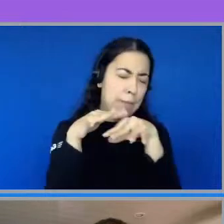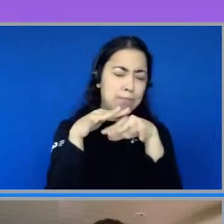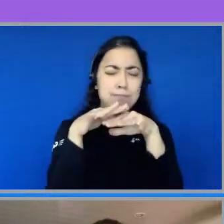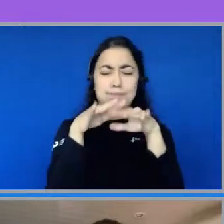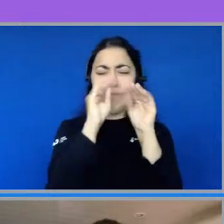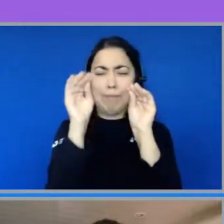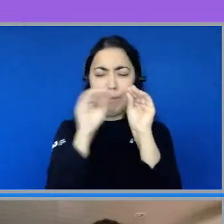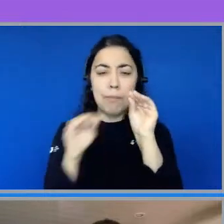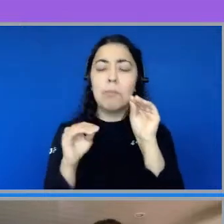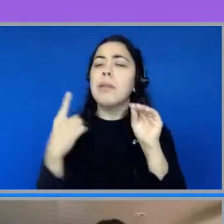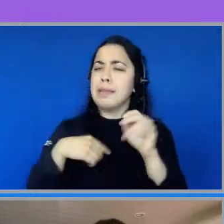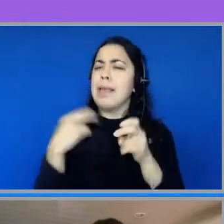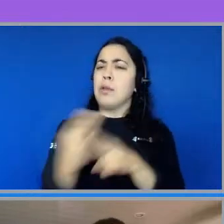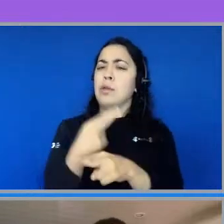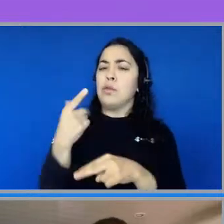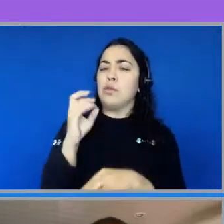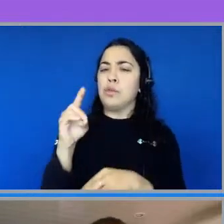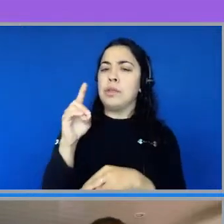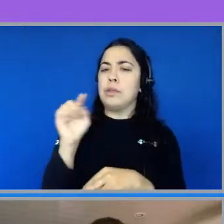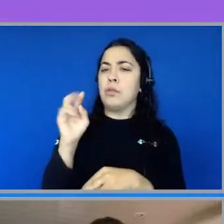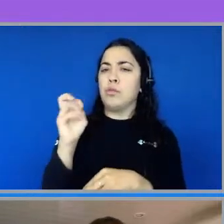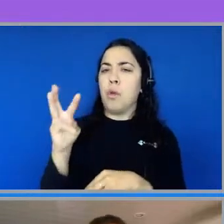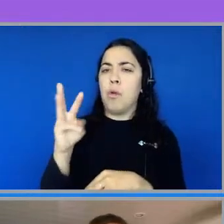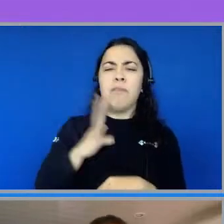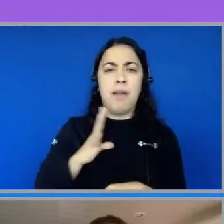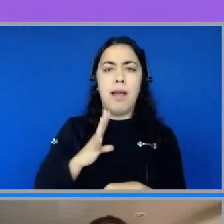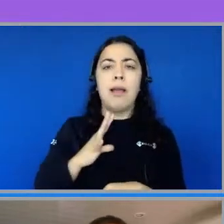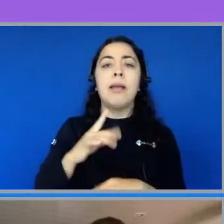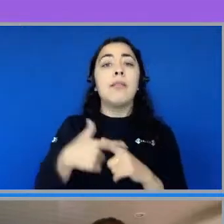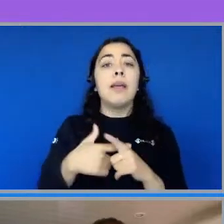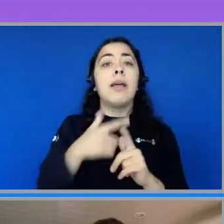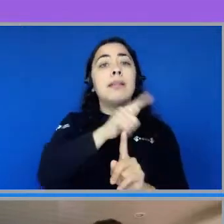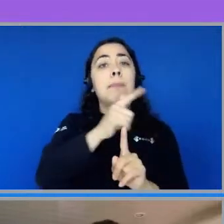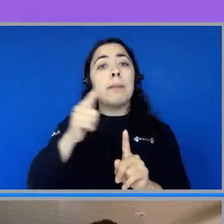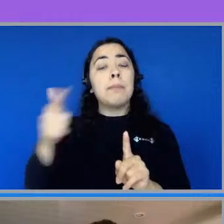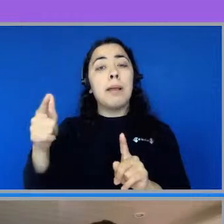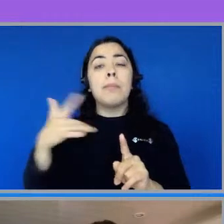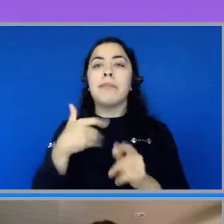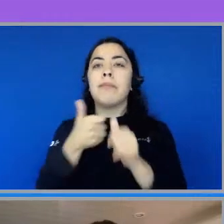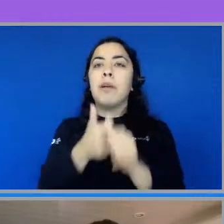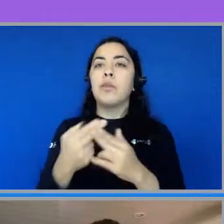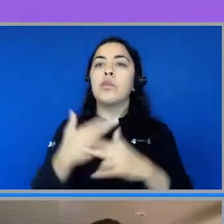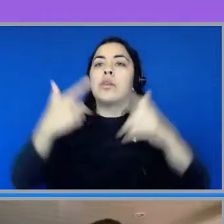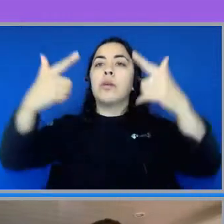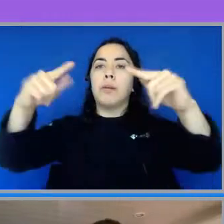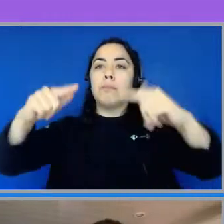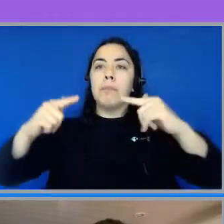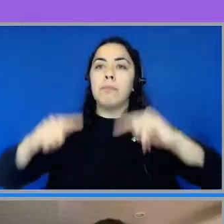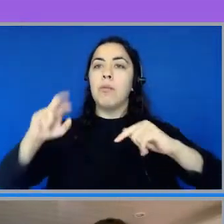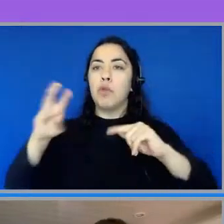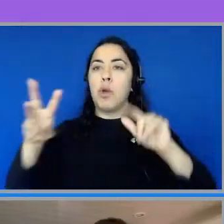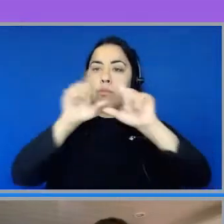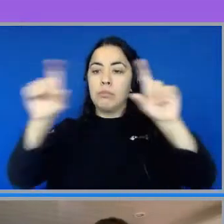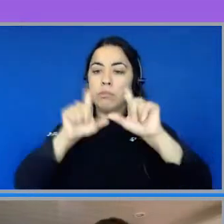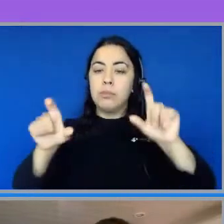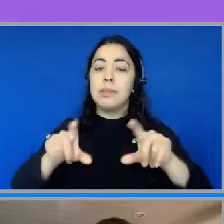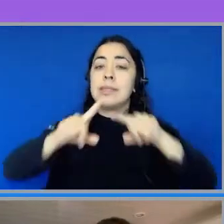grid rows. And the tab order will then follow the items by